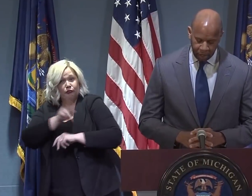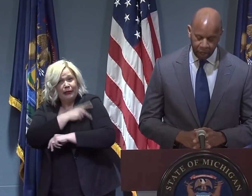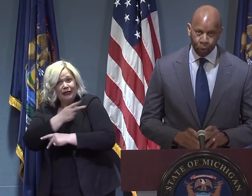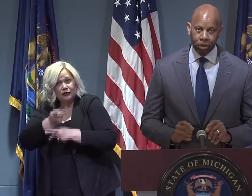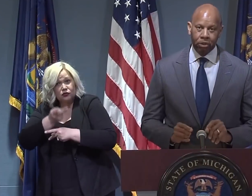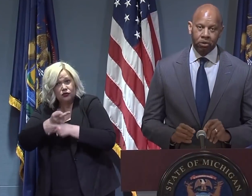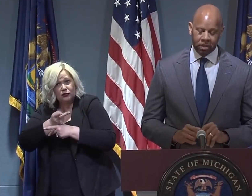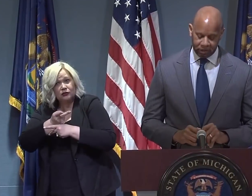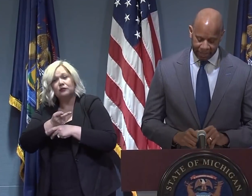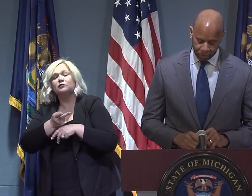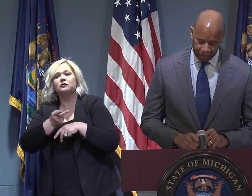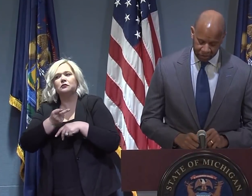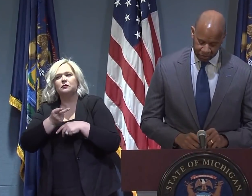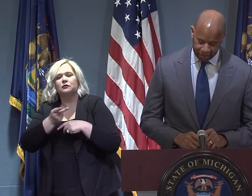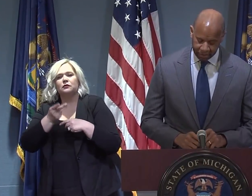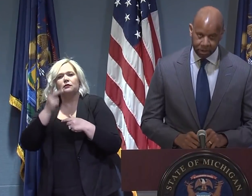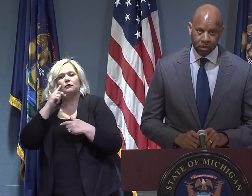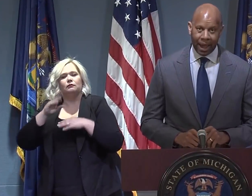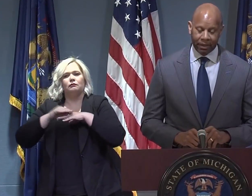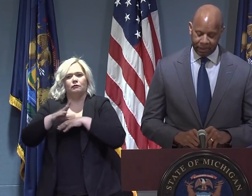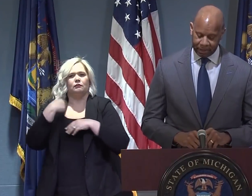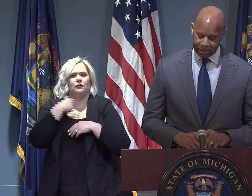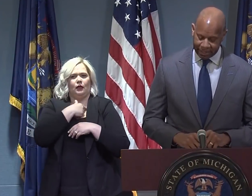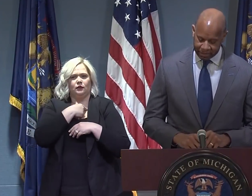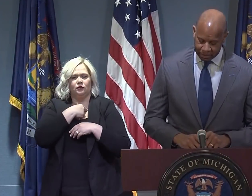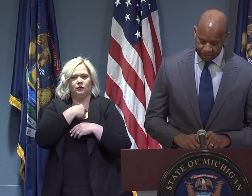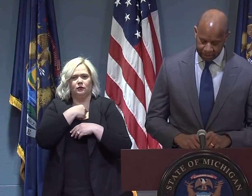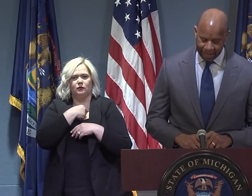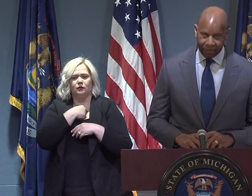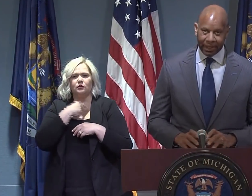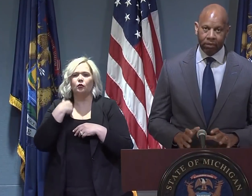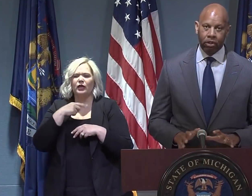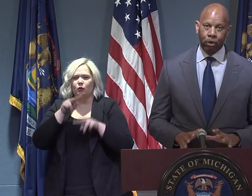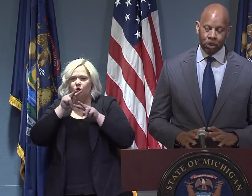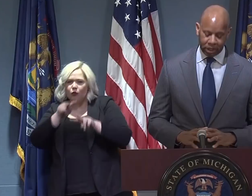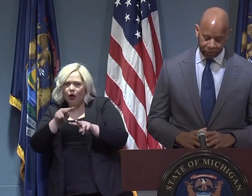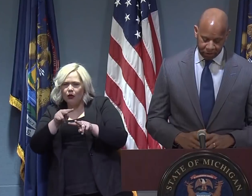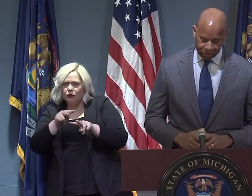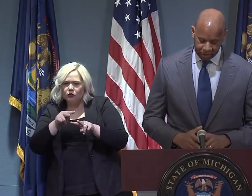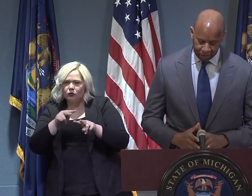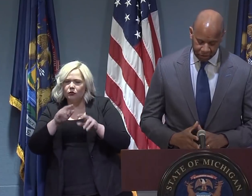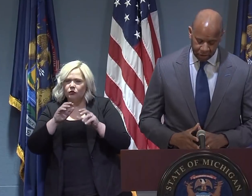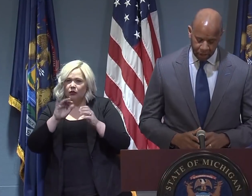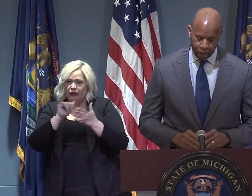HEALTH CARE CAPACITY WERE MERGED TO DEFINE THE EIGHT REGIONS YOU SEE ON THE GRAPHIC.